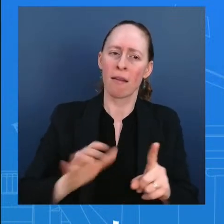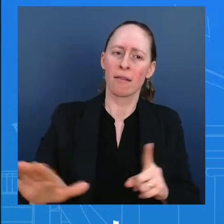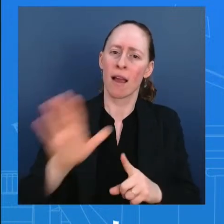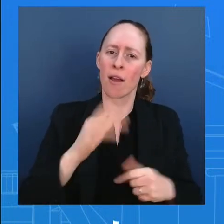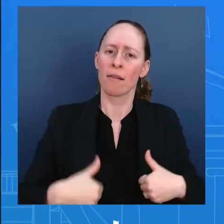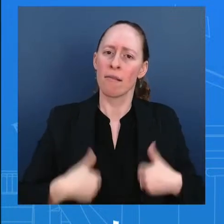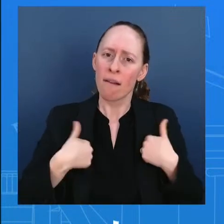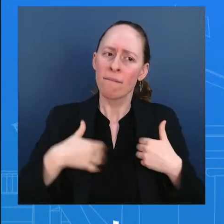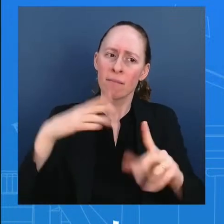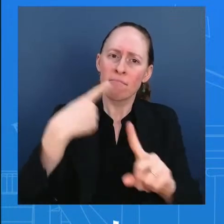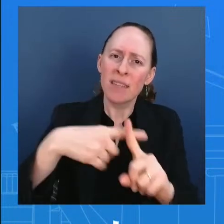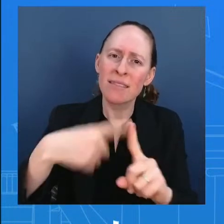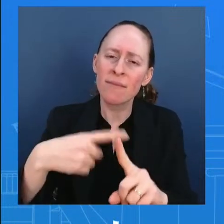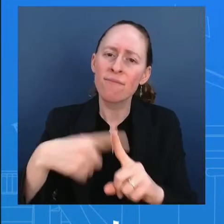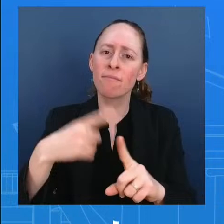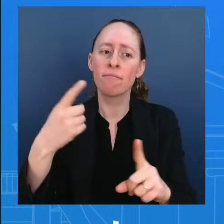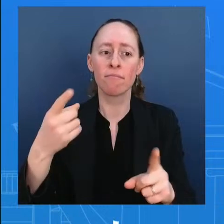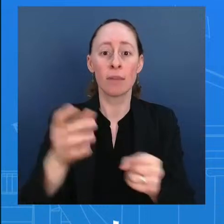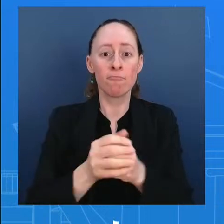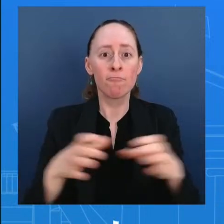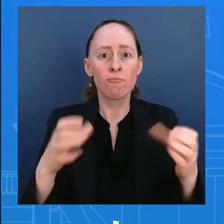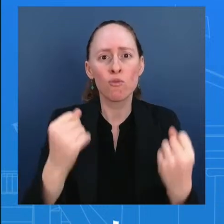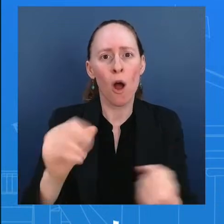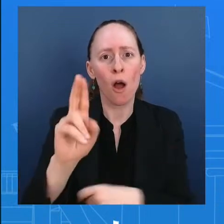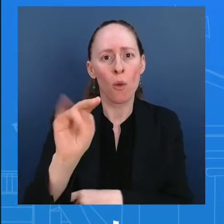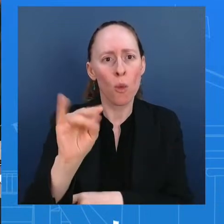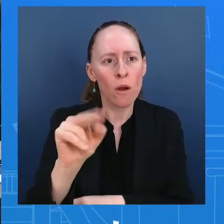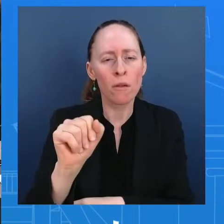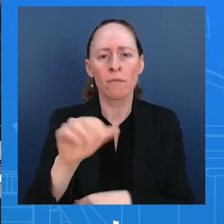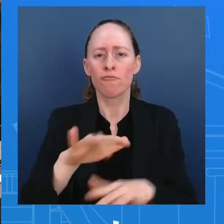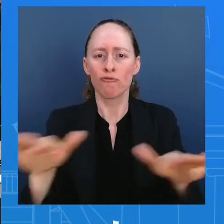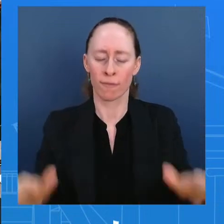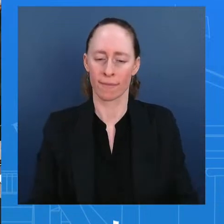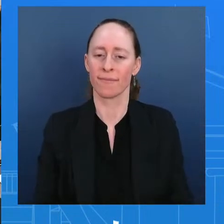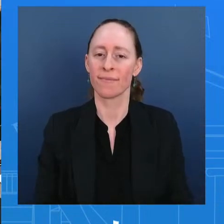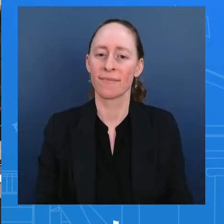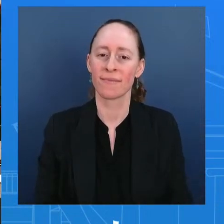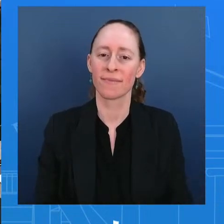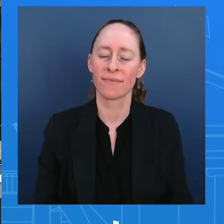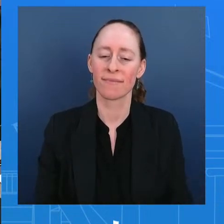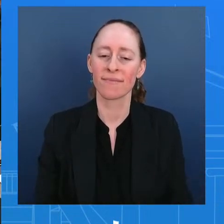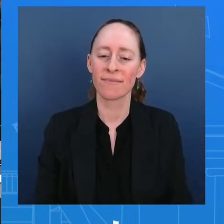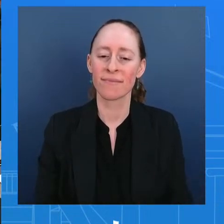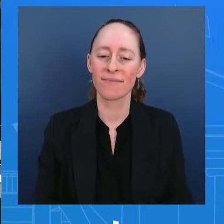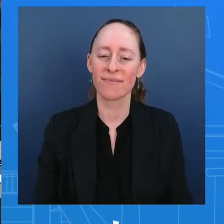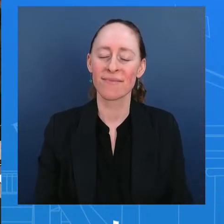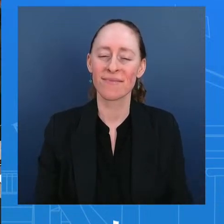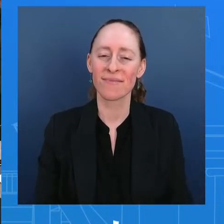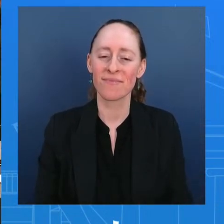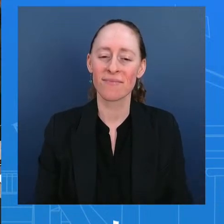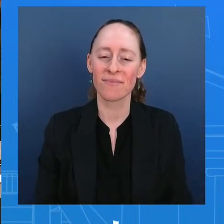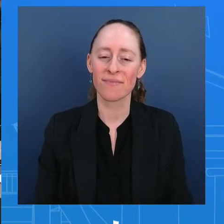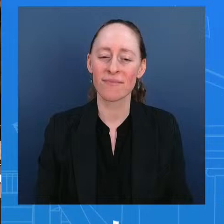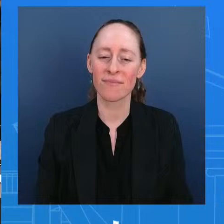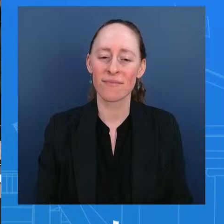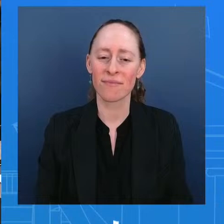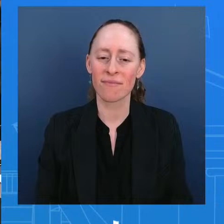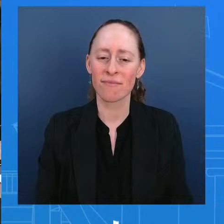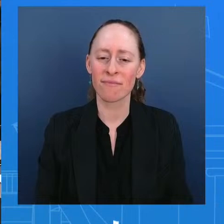Yeah. The Press: Karine, a number of the -- the president’s actions in recent days have -- have seemed intended to undercut some of the threats